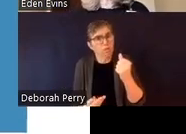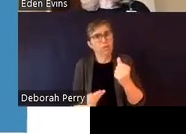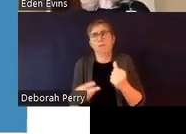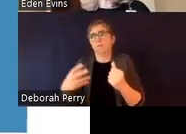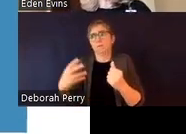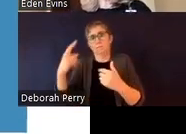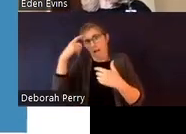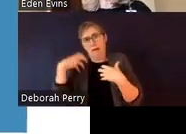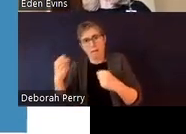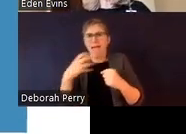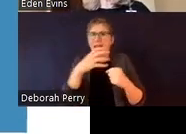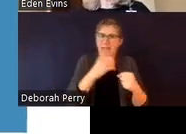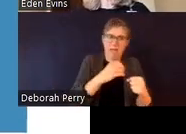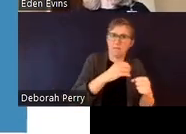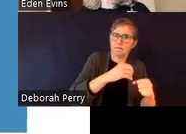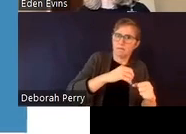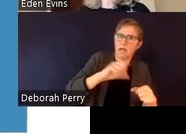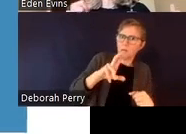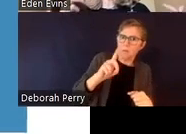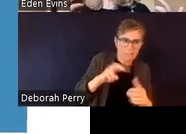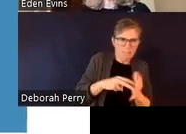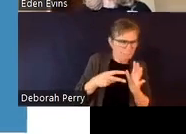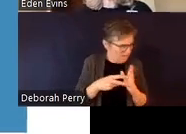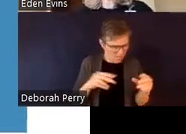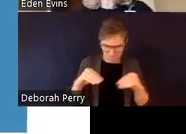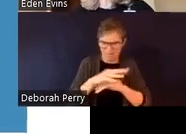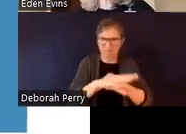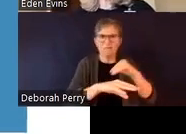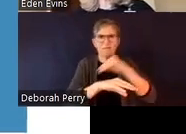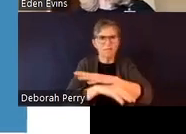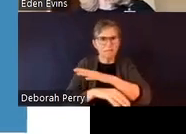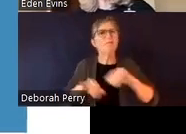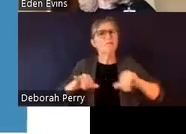the syndrome) it seems that perhaps a substance use disorder - it makes sense for that to even